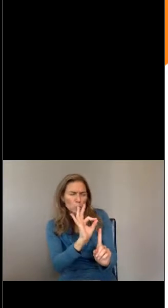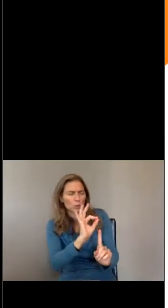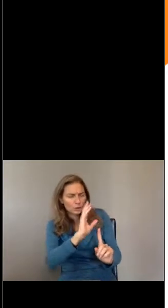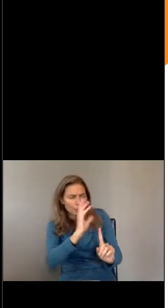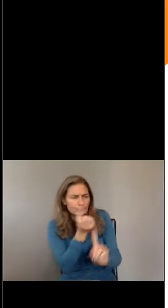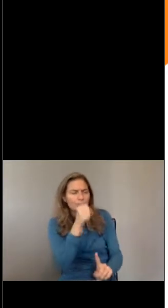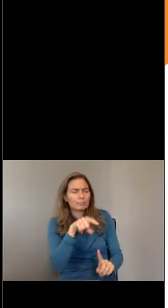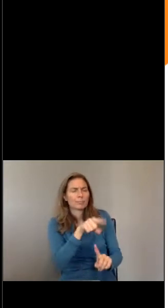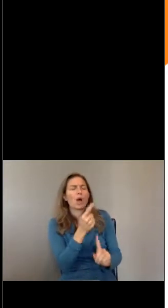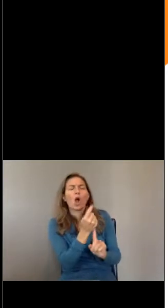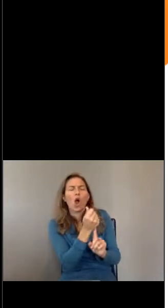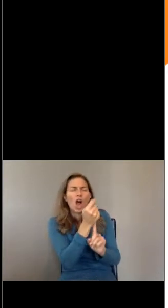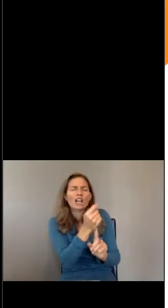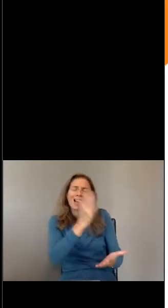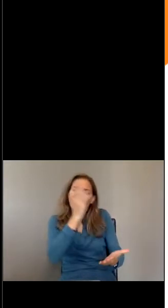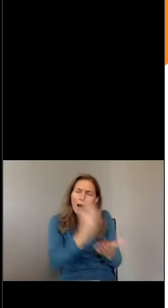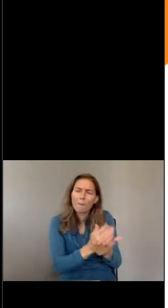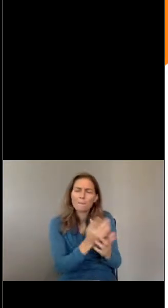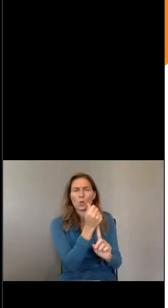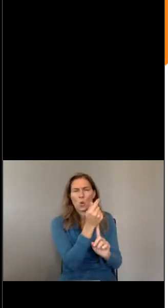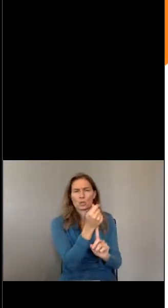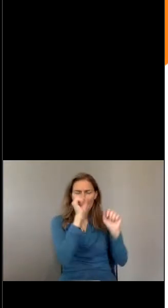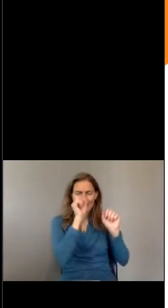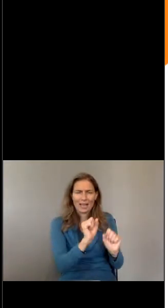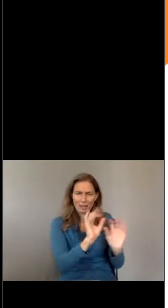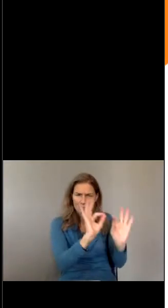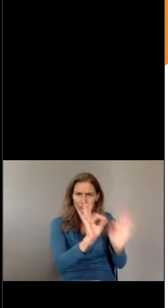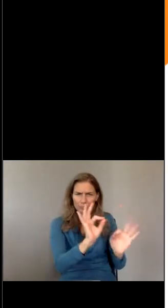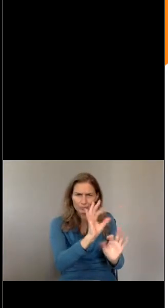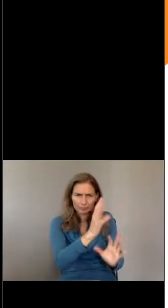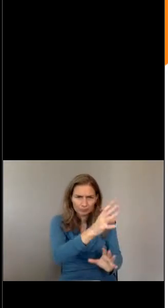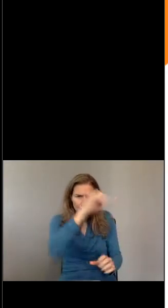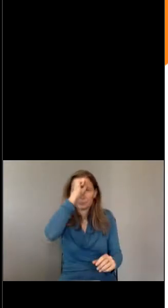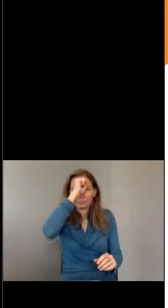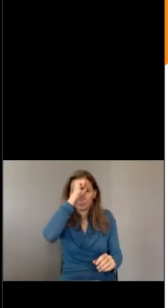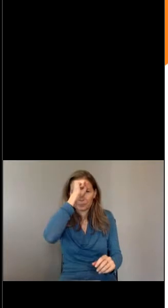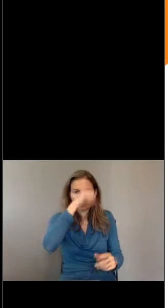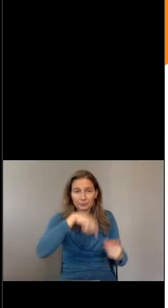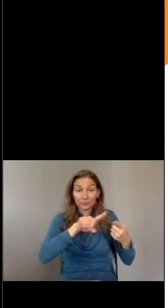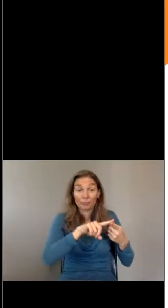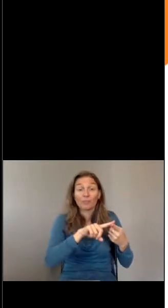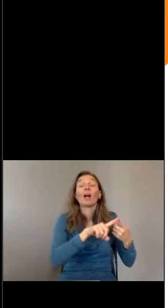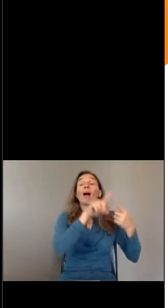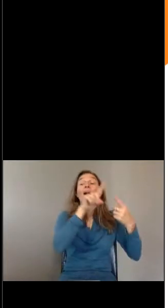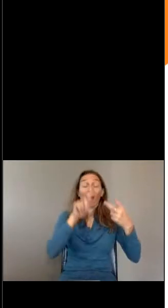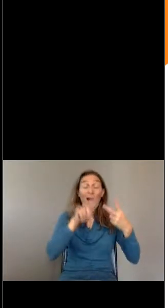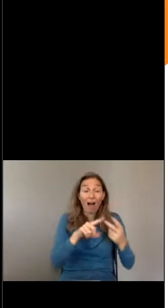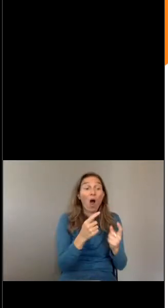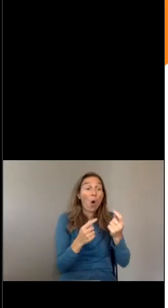that they have equal access and attention. And based on identifying the cost, we are then identifying